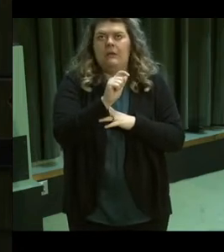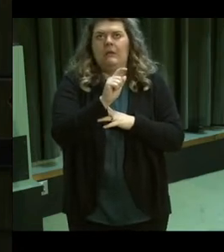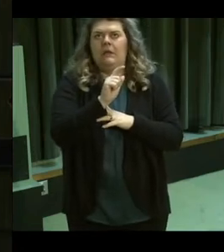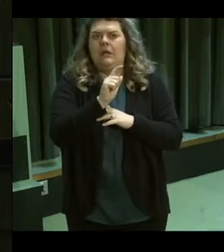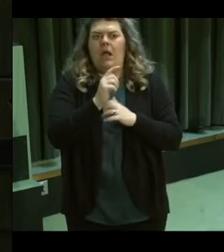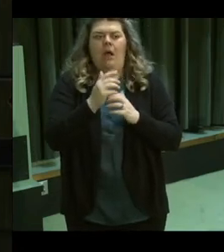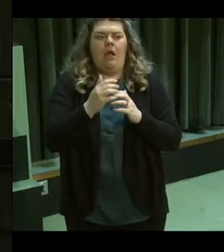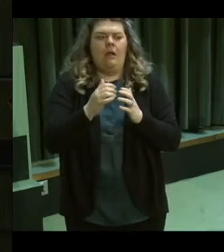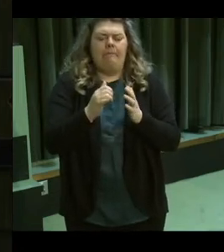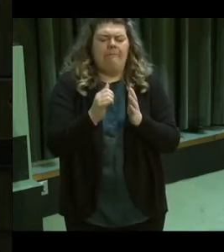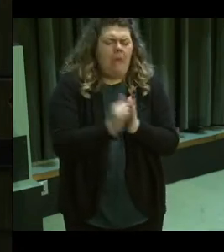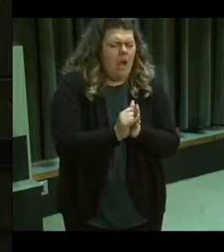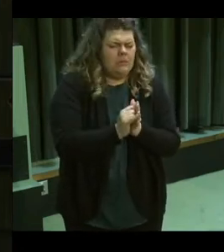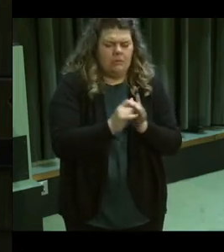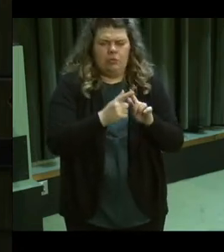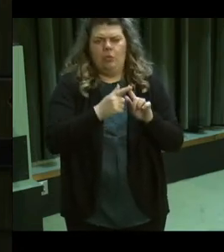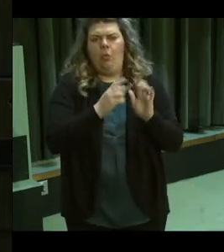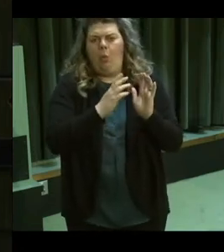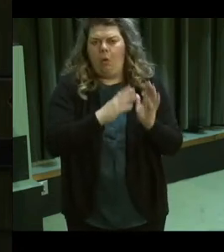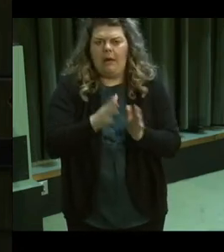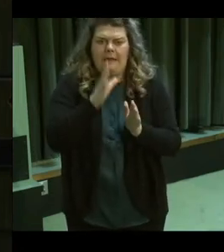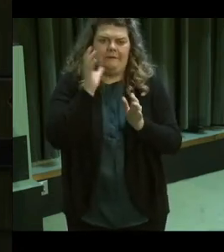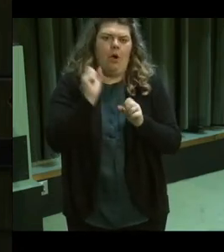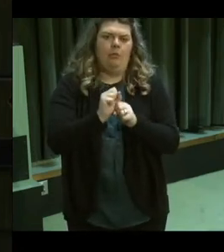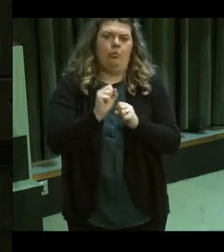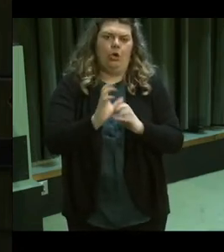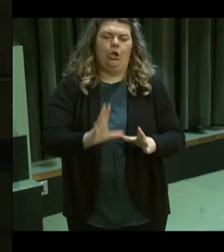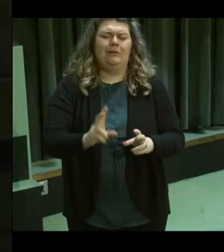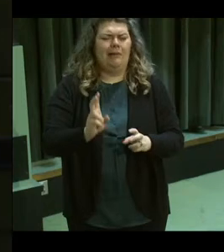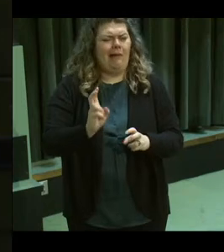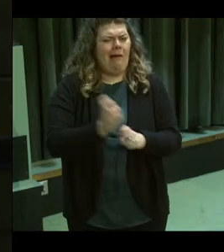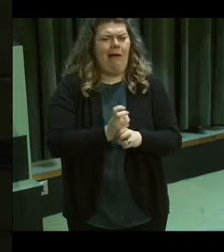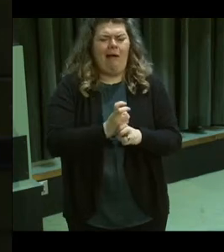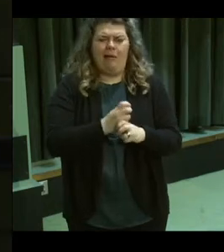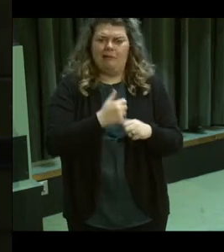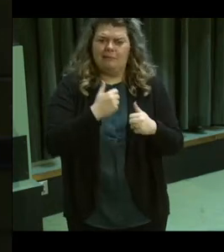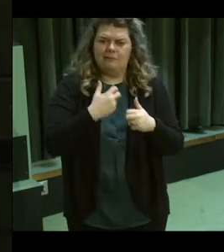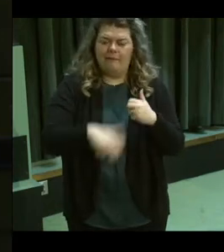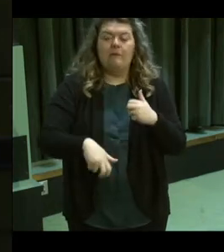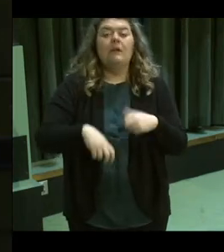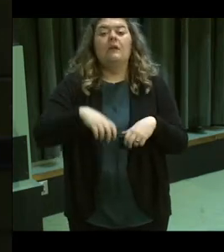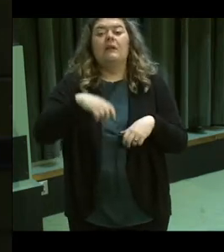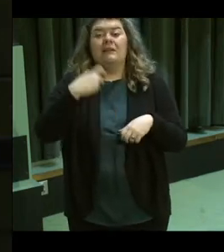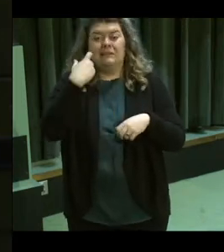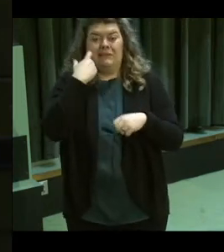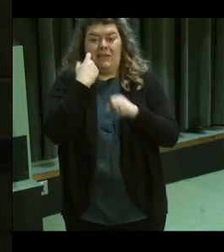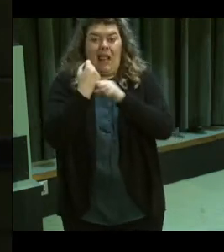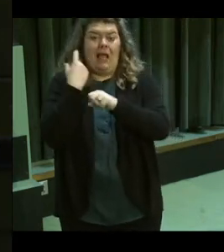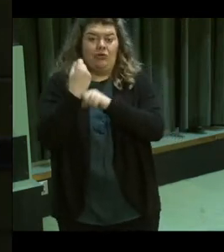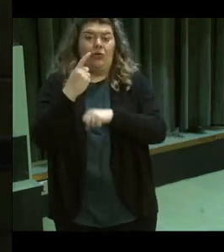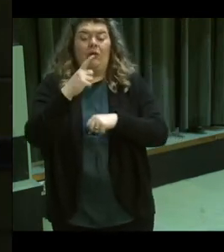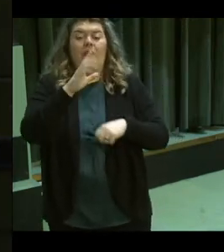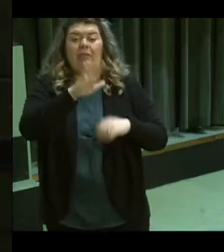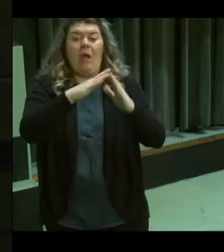to organize farm workers. I